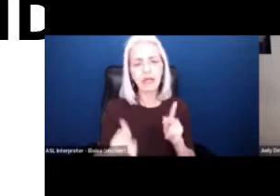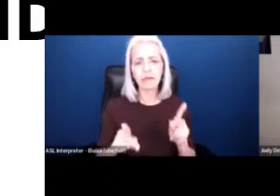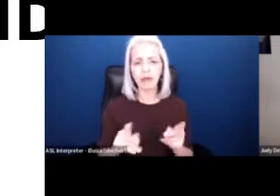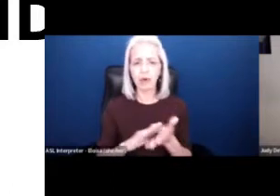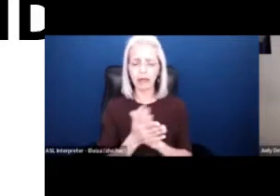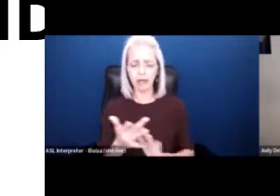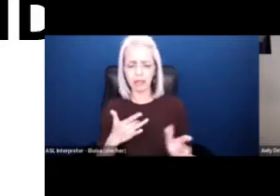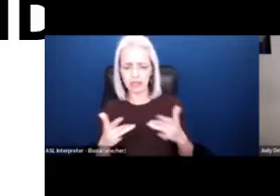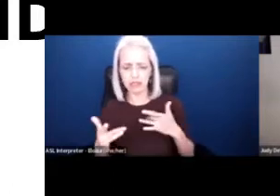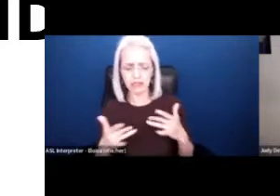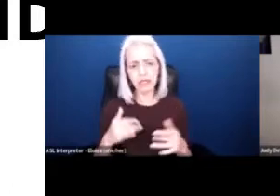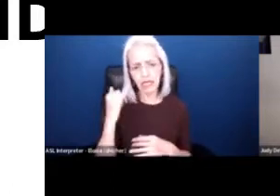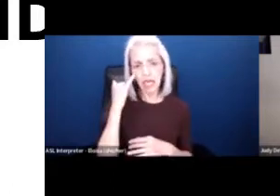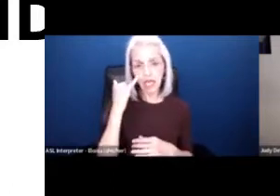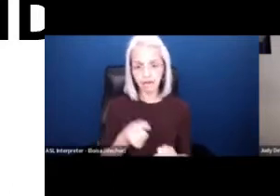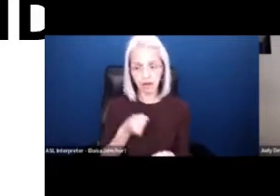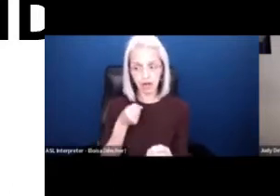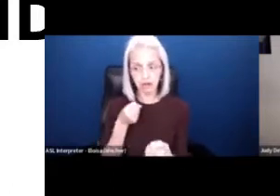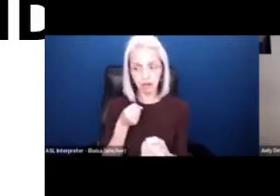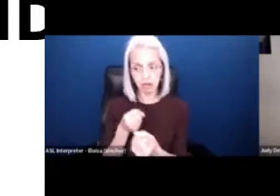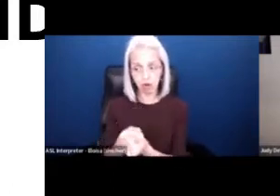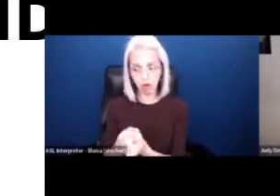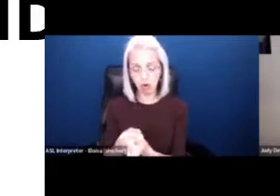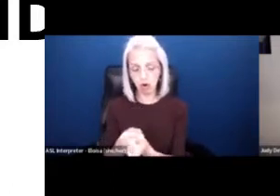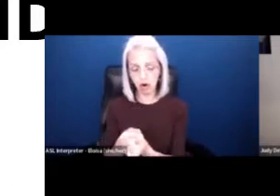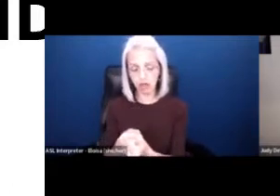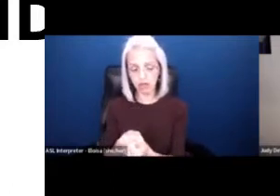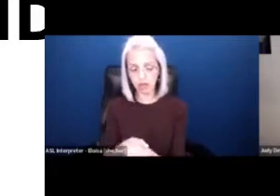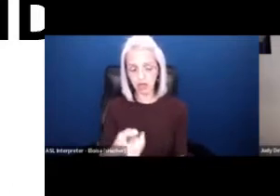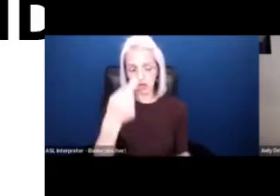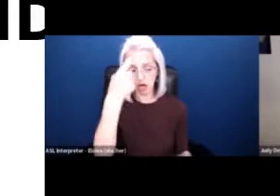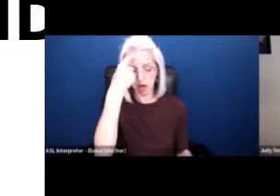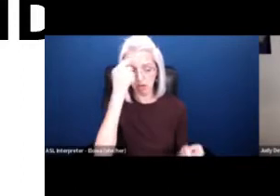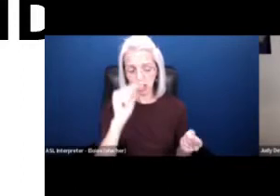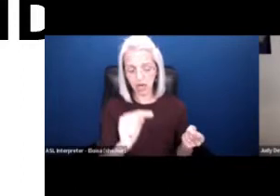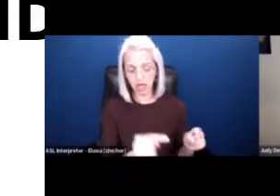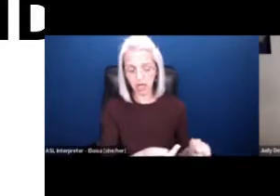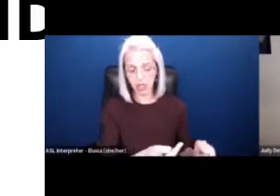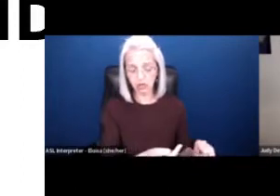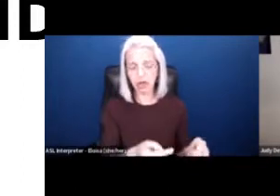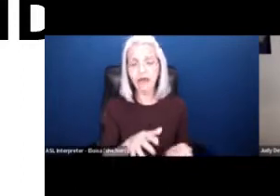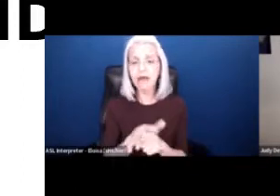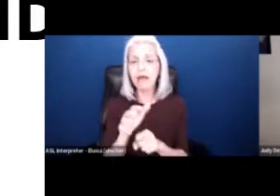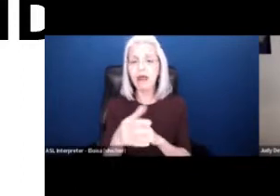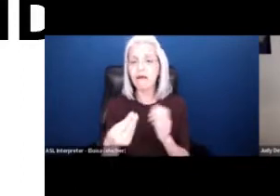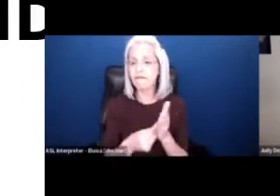if they support people with brain injury, it's going to require much more funding, they don't have funding from their states to do that. And again,